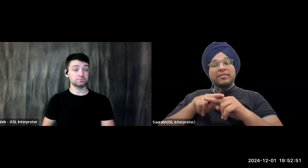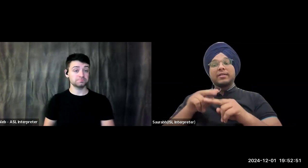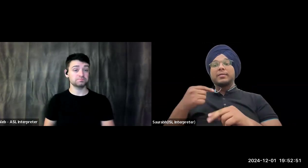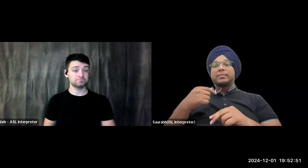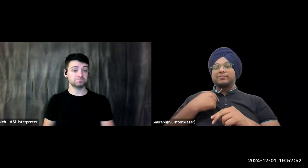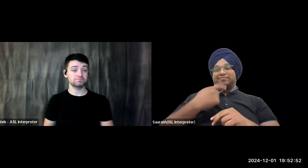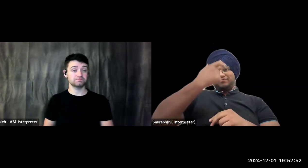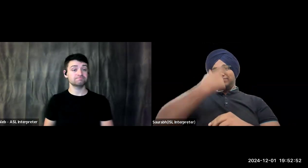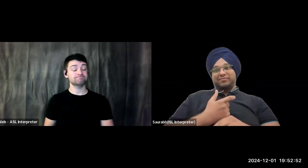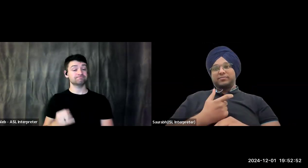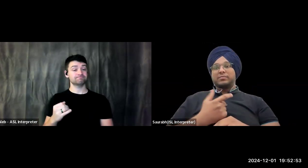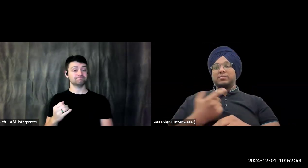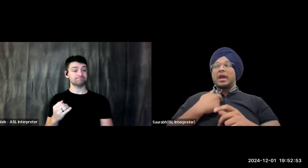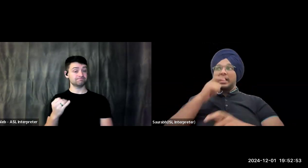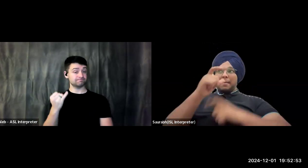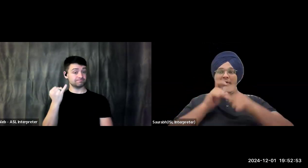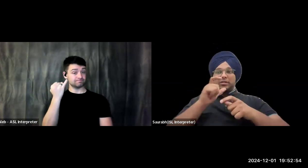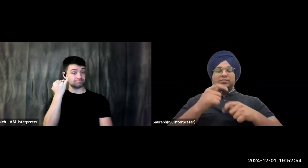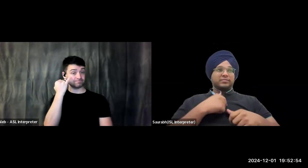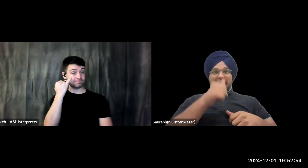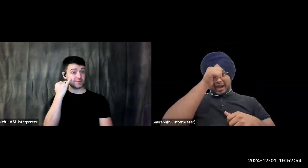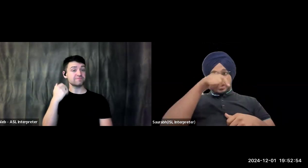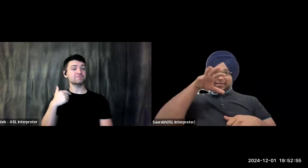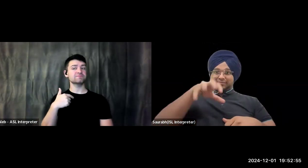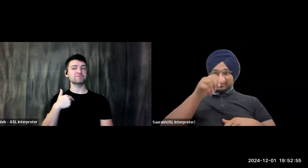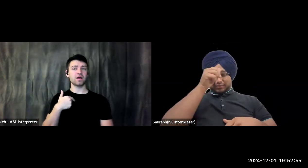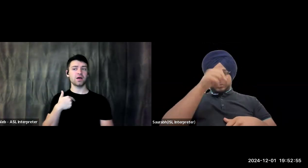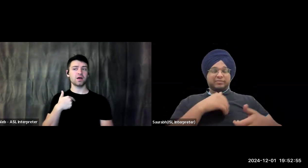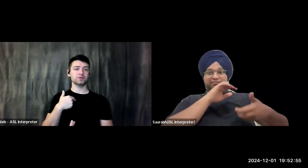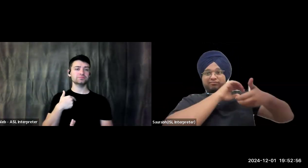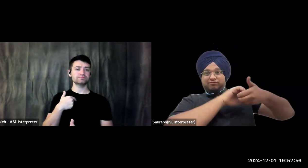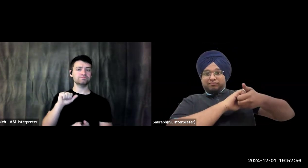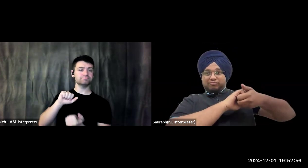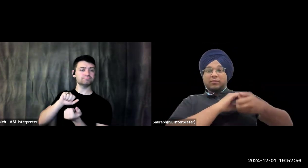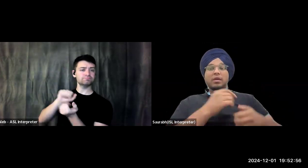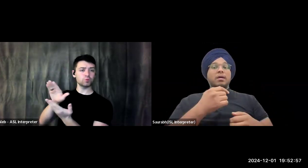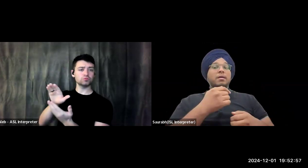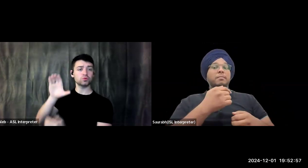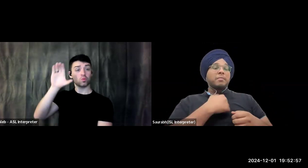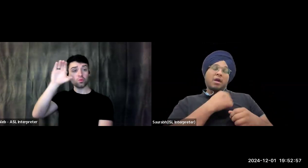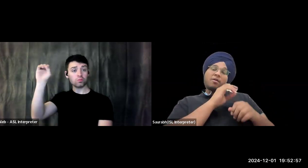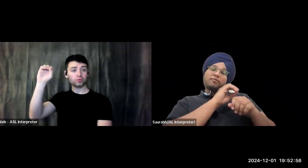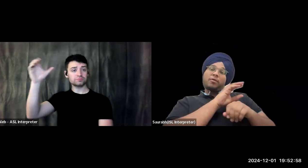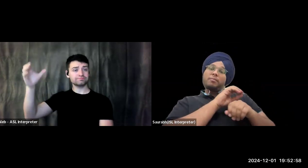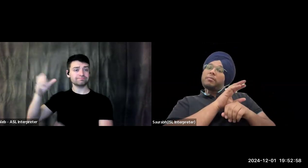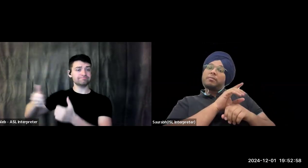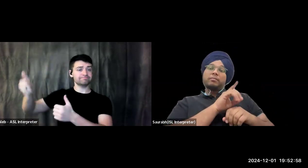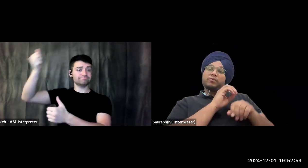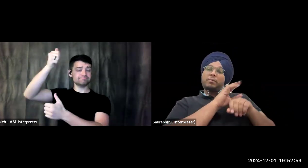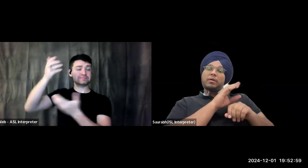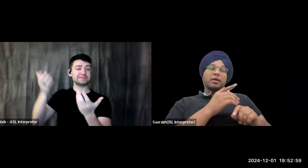corporate here in india Our heading is distribution and training of